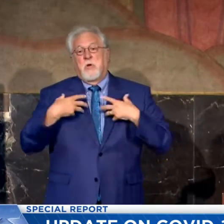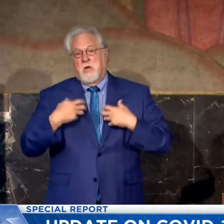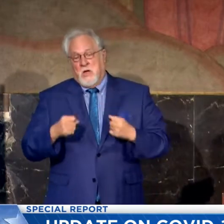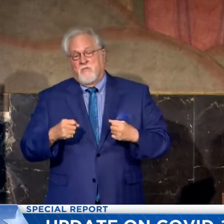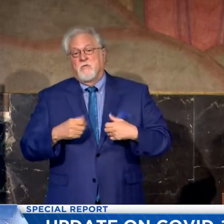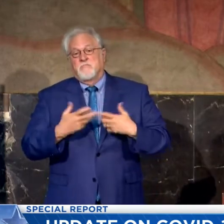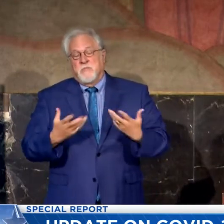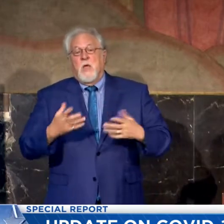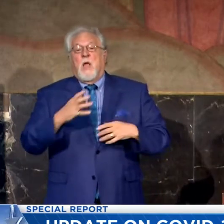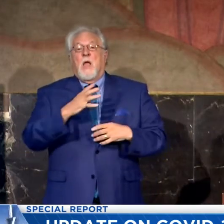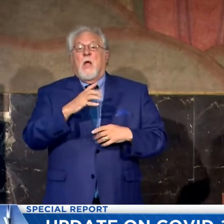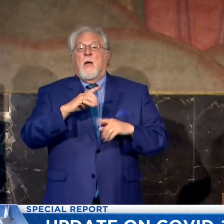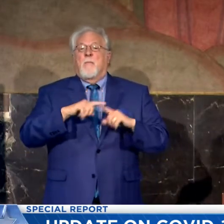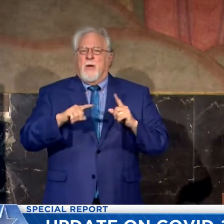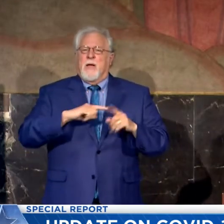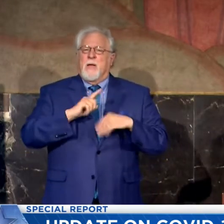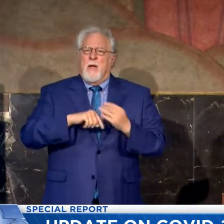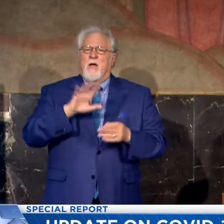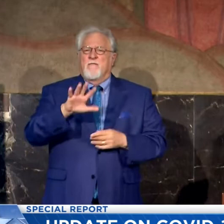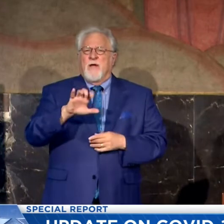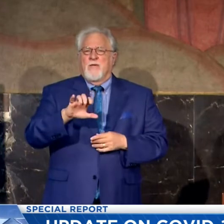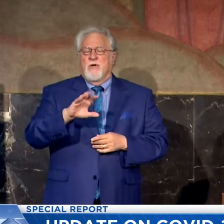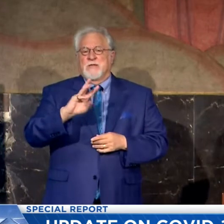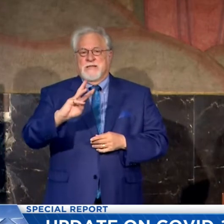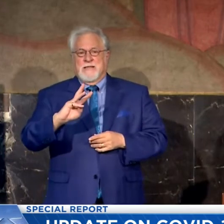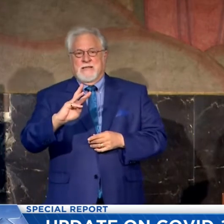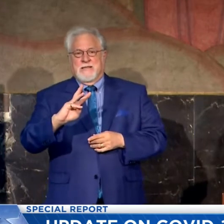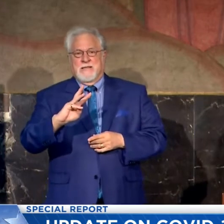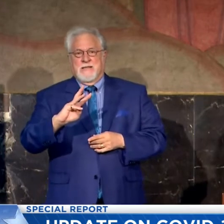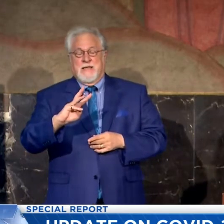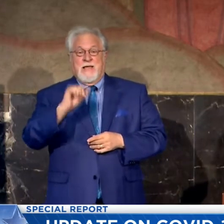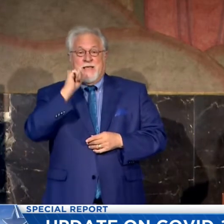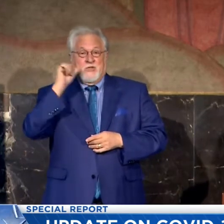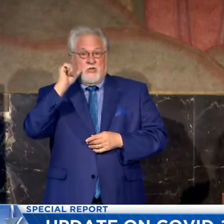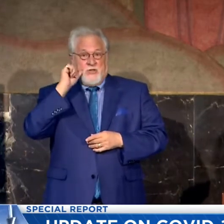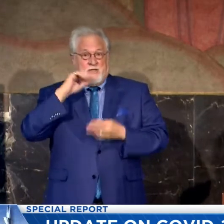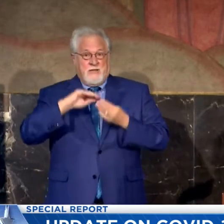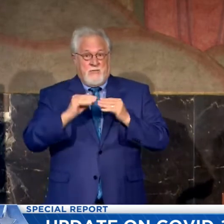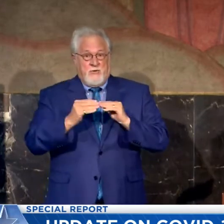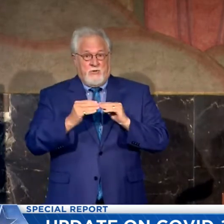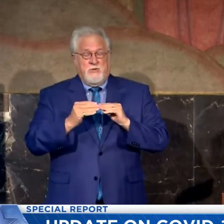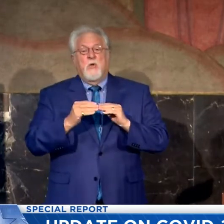MANY OF THOSE INDIVIDUALS RECOVERED IF EVER SYMPTOMATIC AND HAVE RECOVERED AND SO